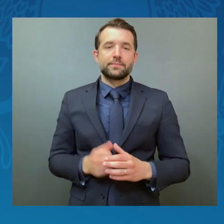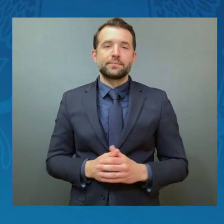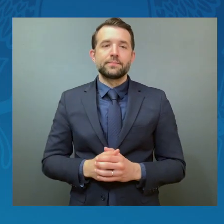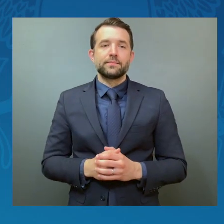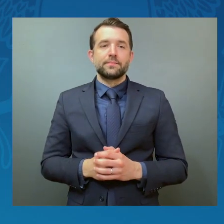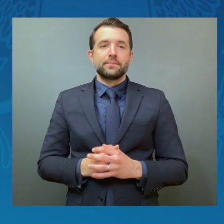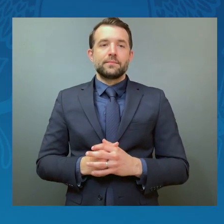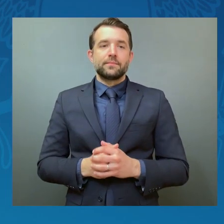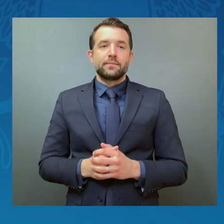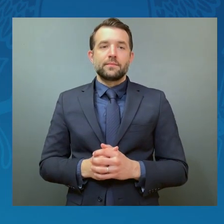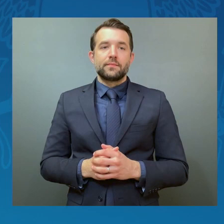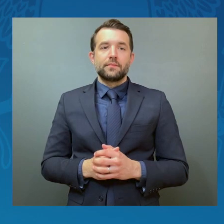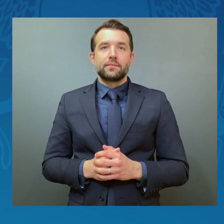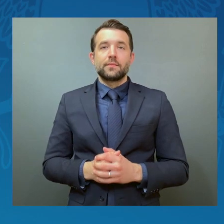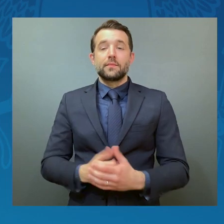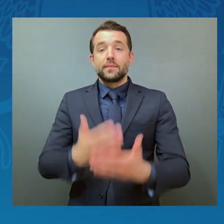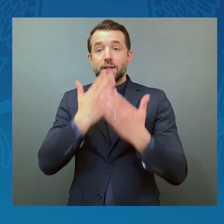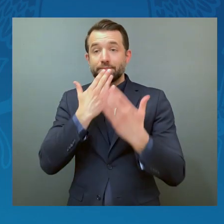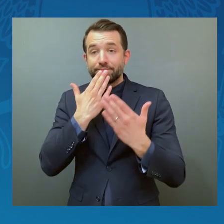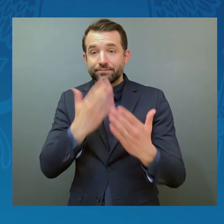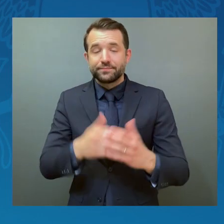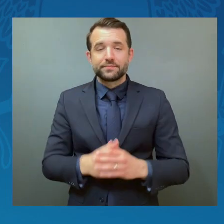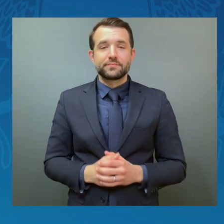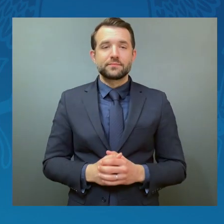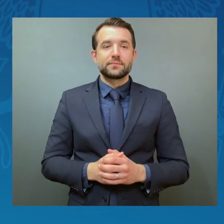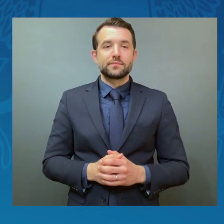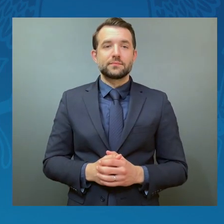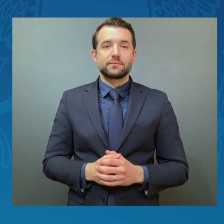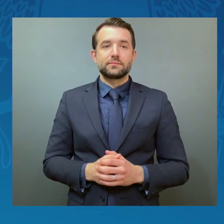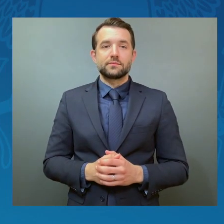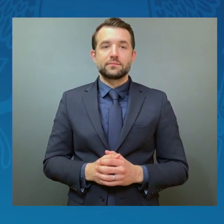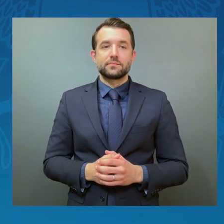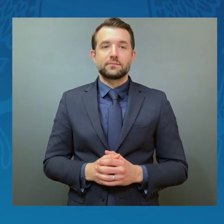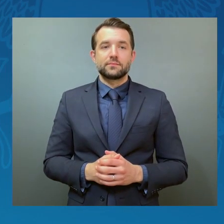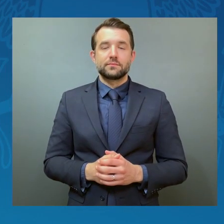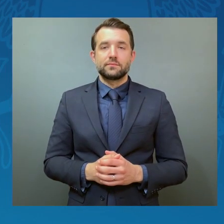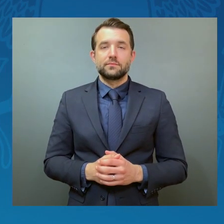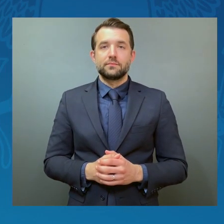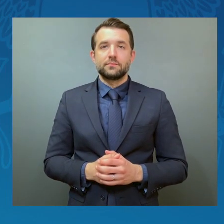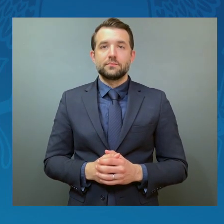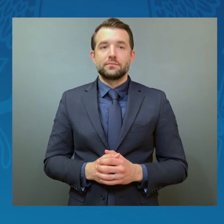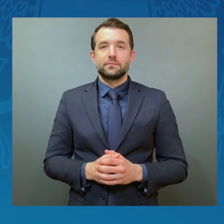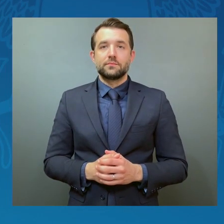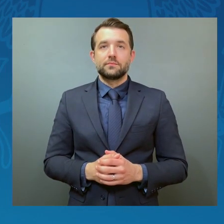Director Chopra: Thanks everyone. One of the things that shouldn't really happen in America